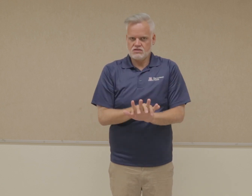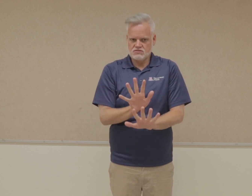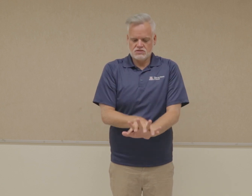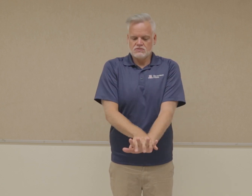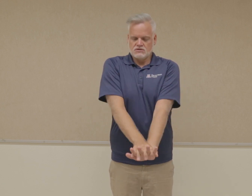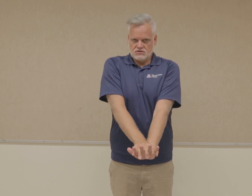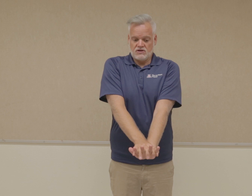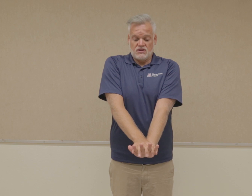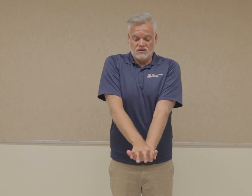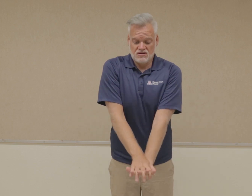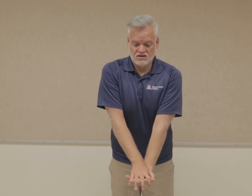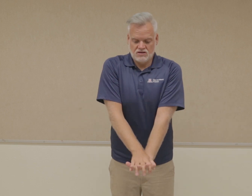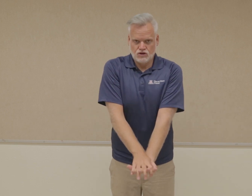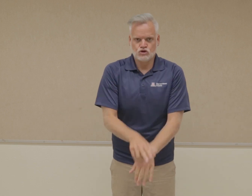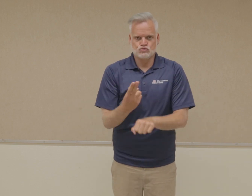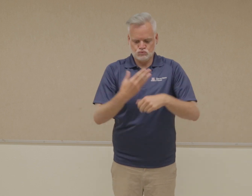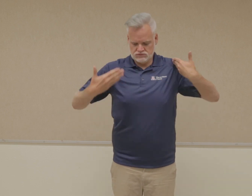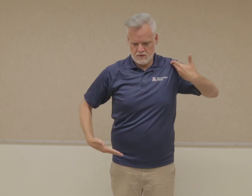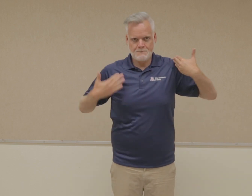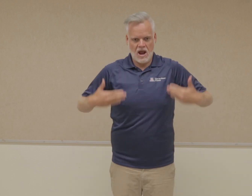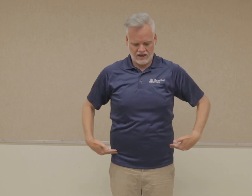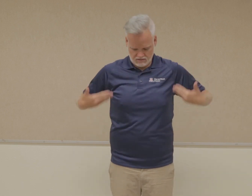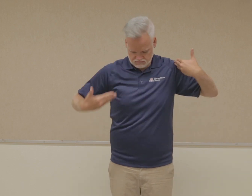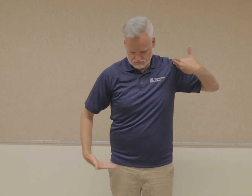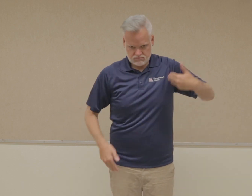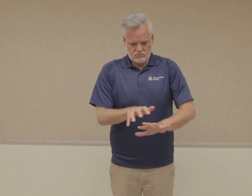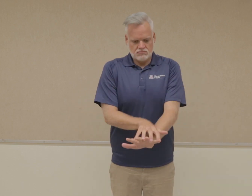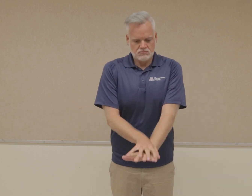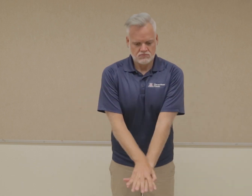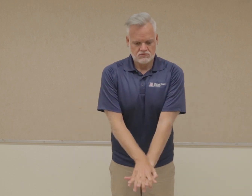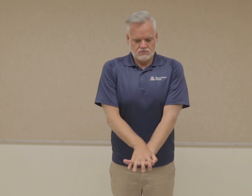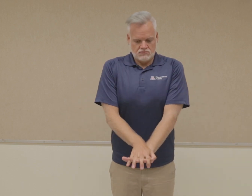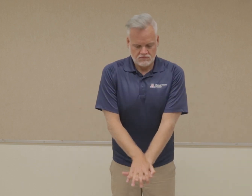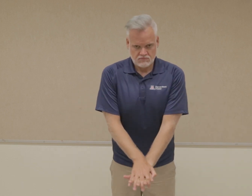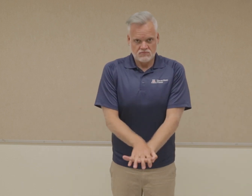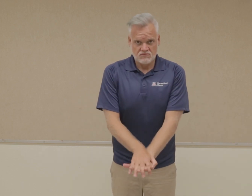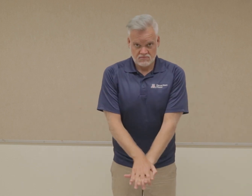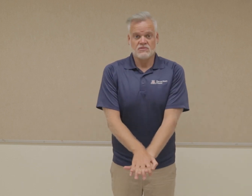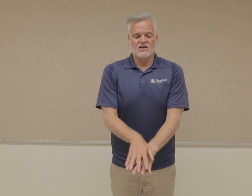your whole body compress and count one, and two, and three, with a maximum of 100